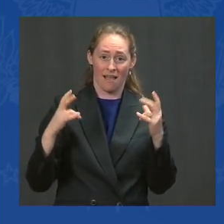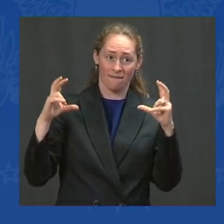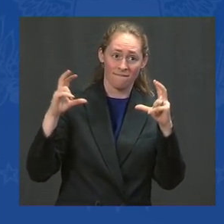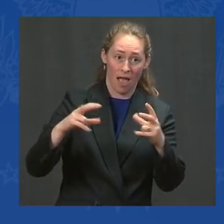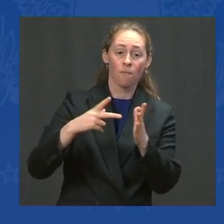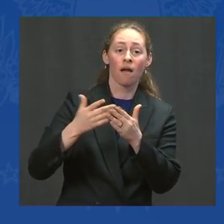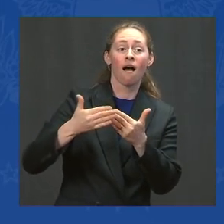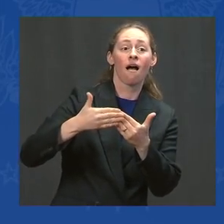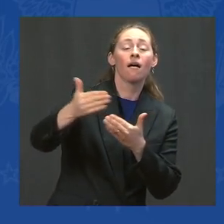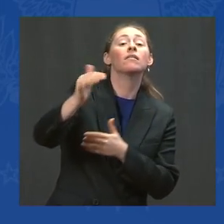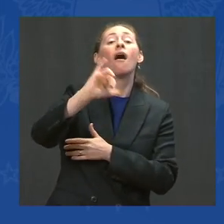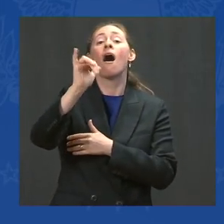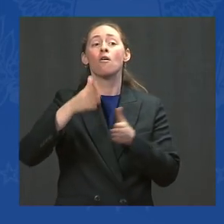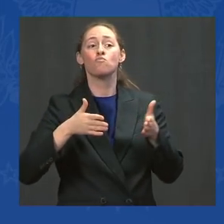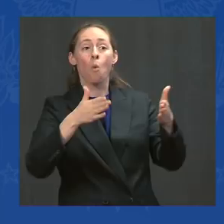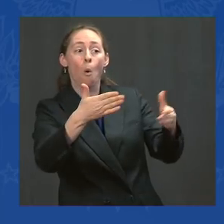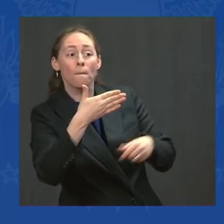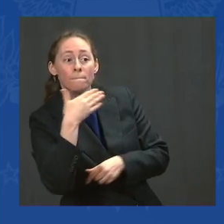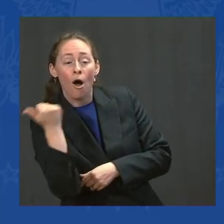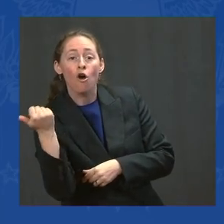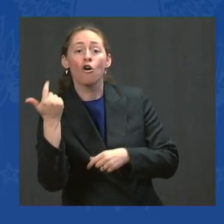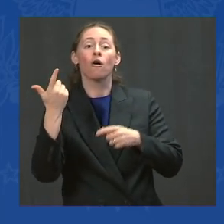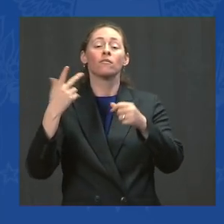bridges, transit systems, and high-speed Internet,